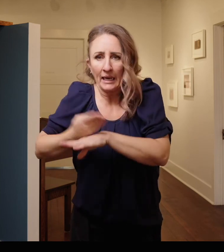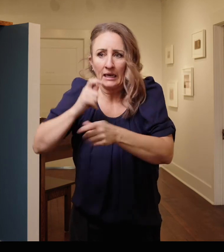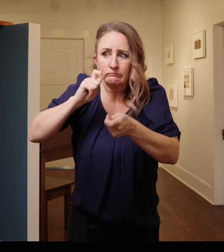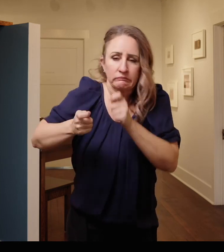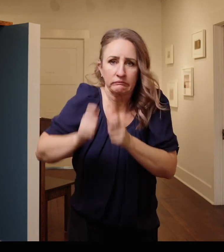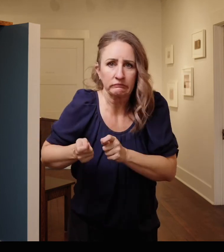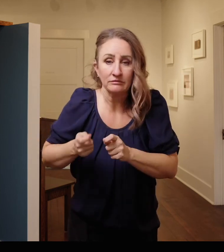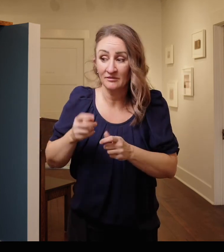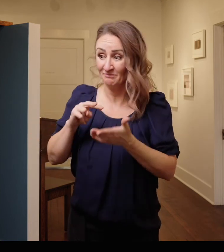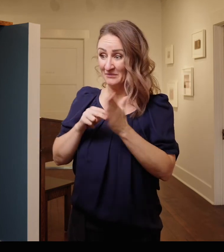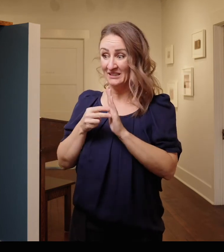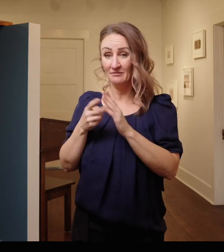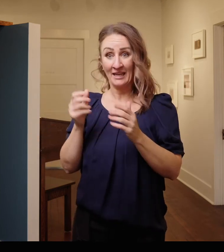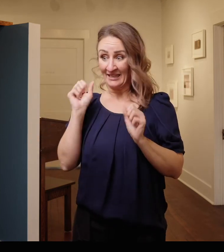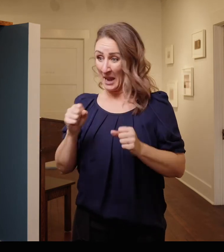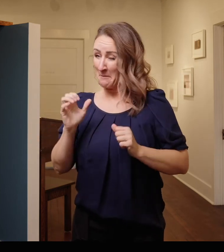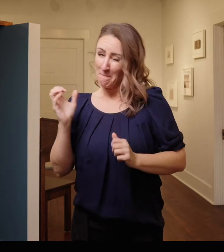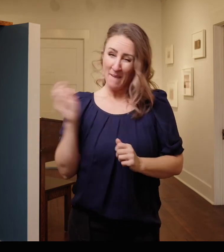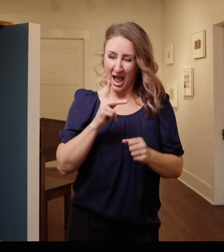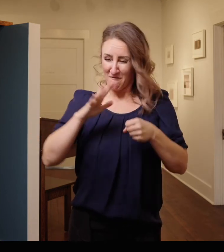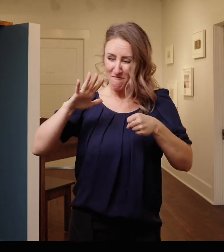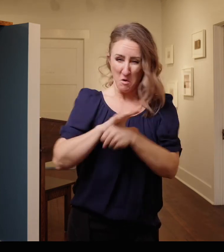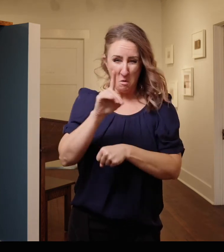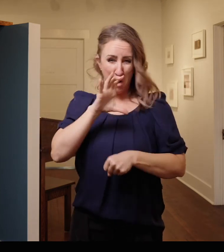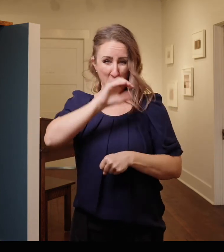so it was not possible to restore the home to look as it was.